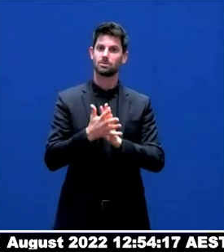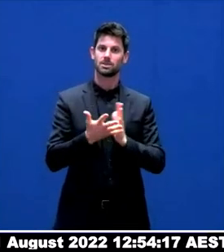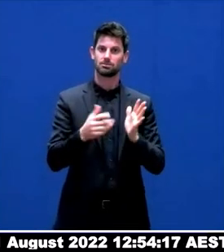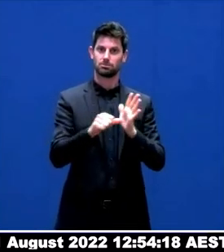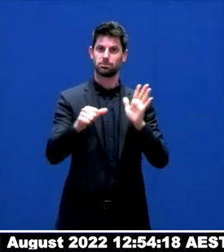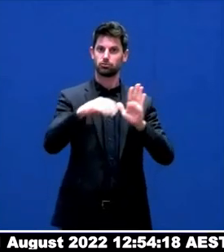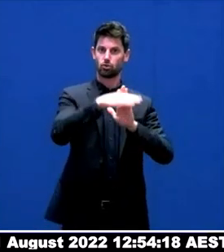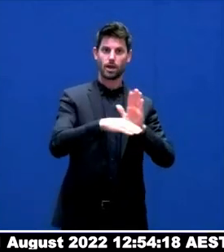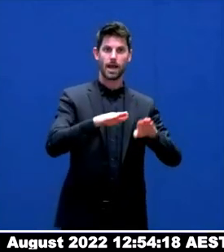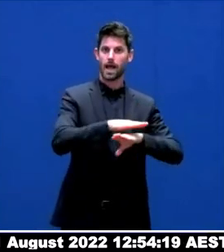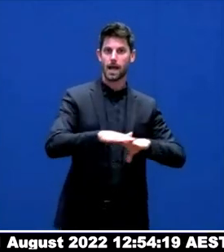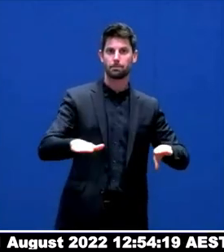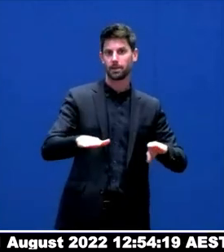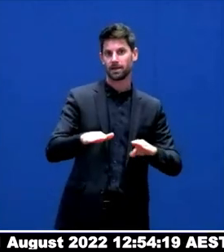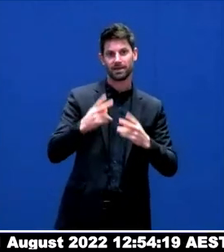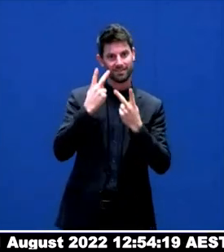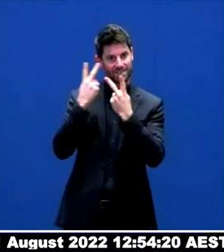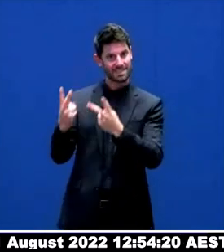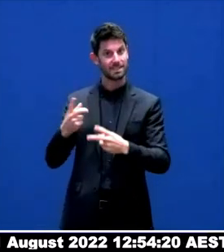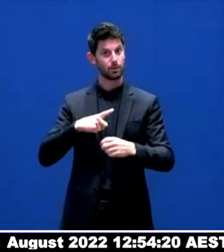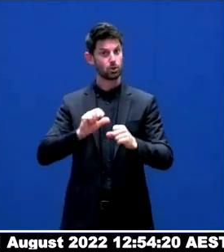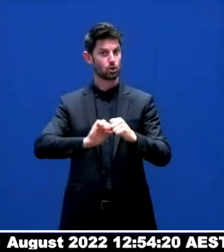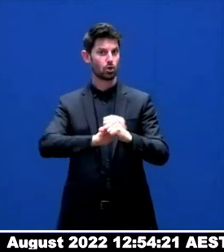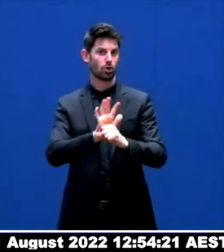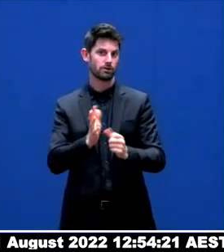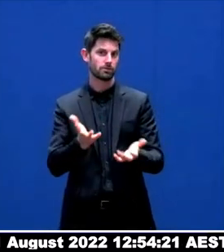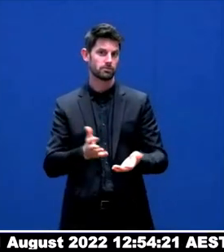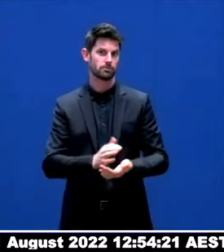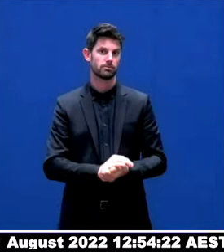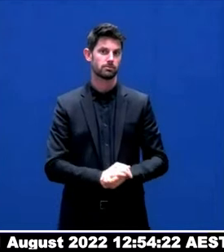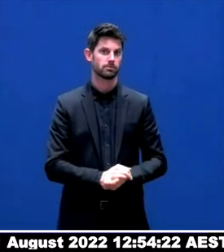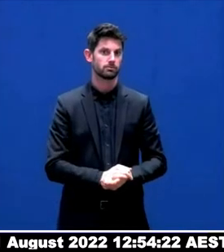weren't able to be made due to COVID-safe principles. Have they resumed?